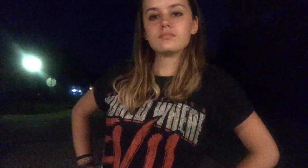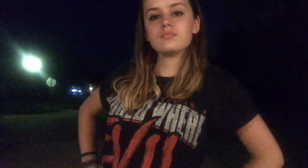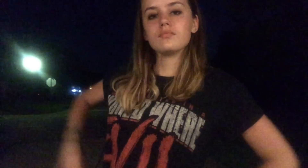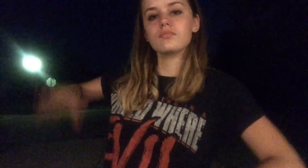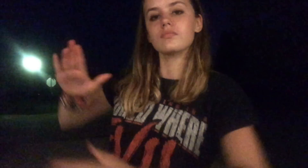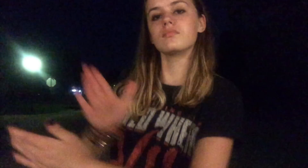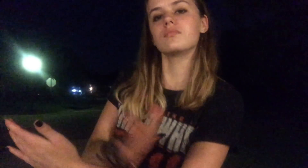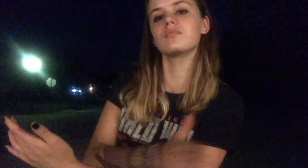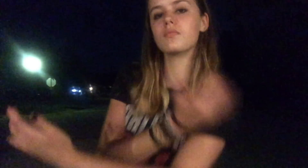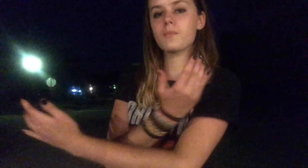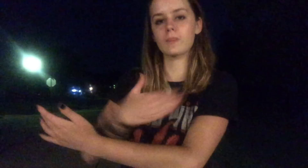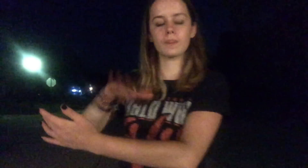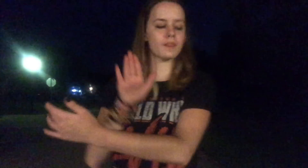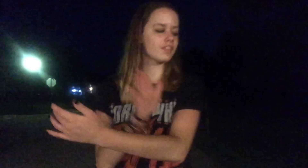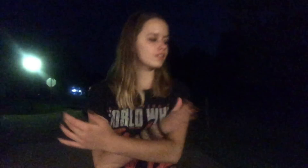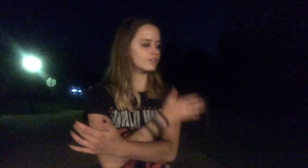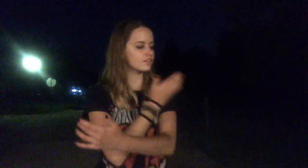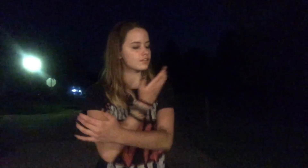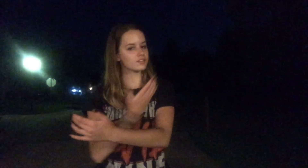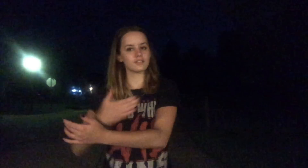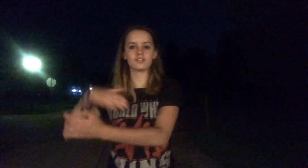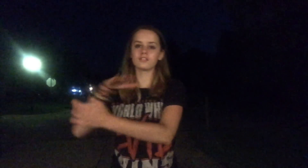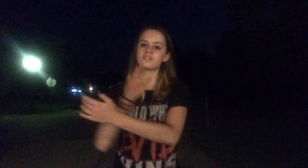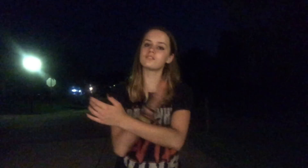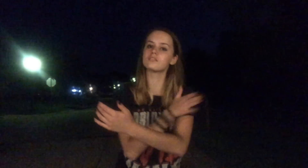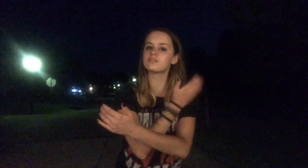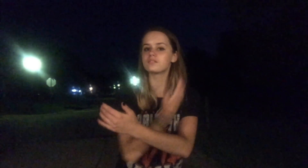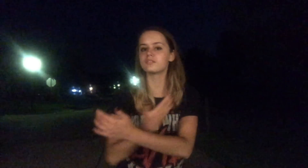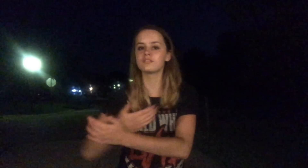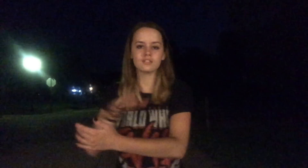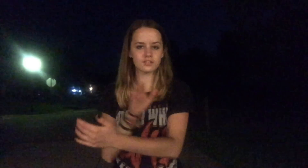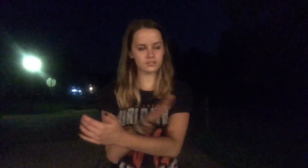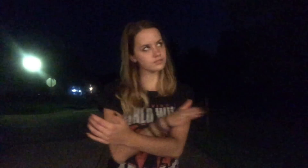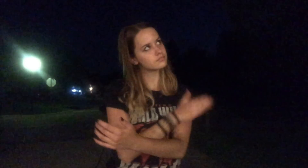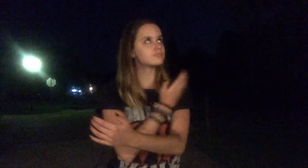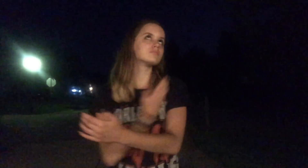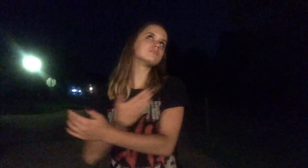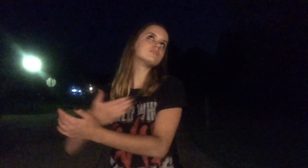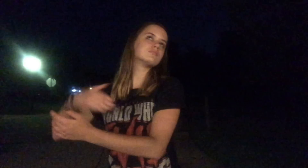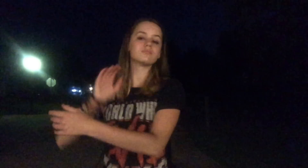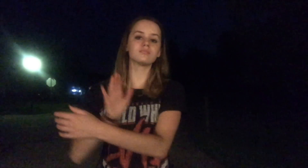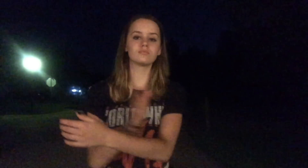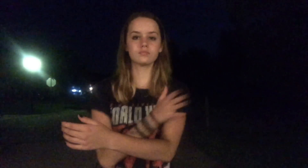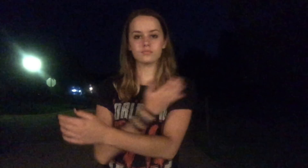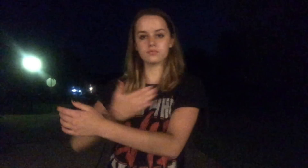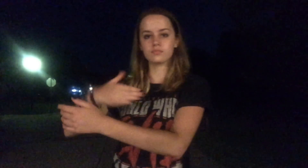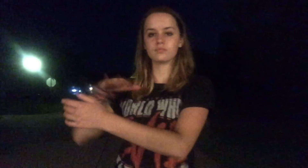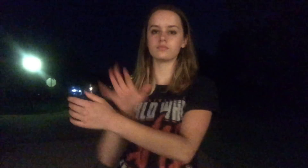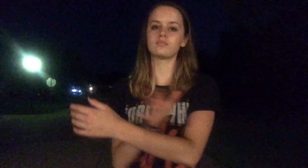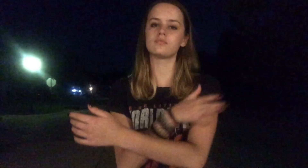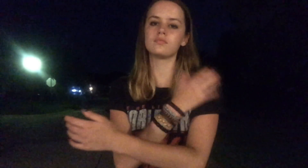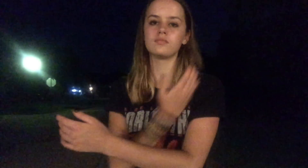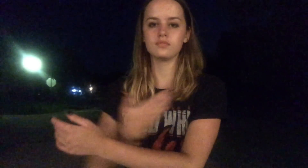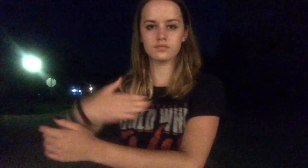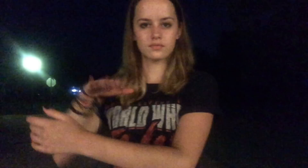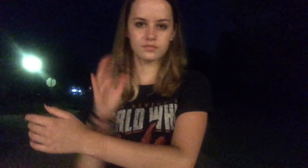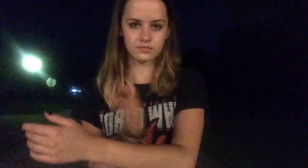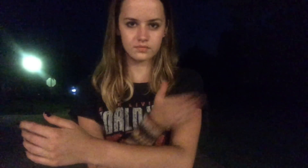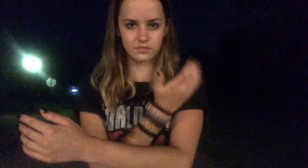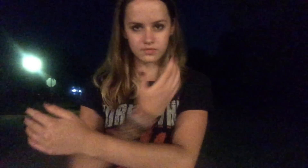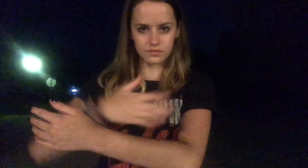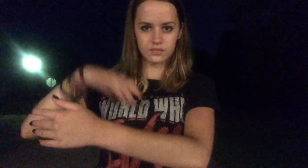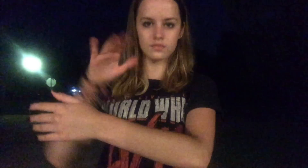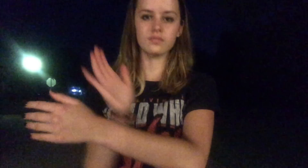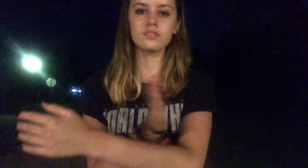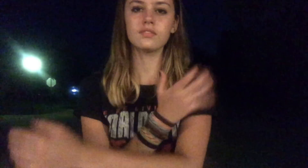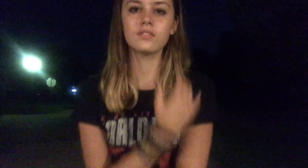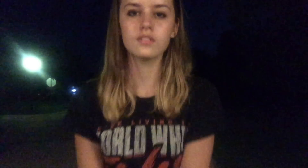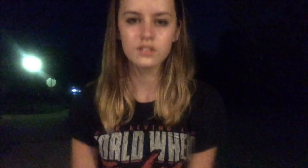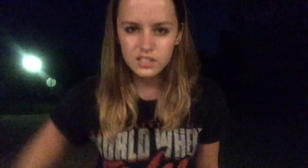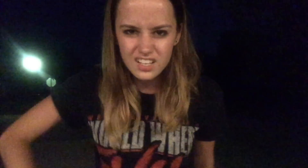*Intro synthesizer*